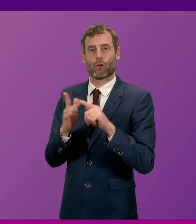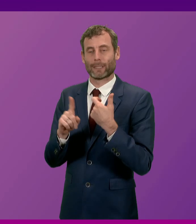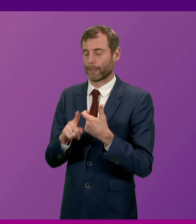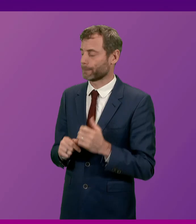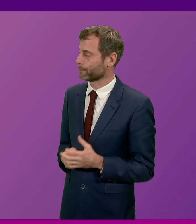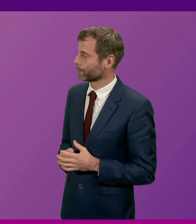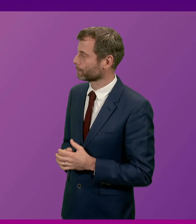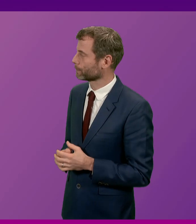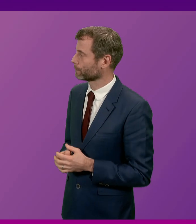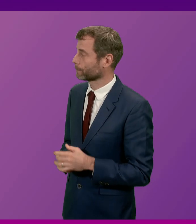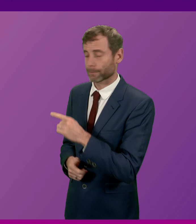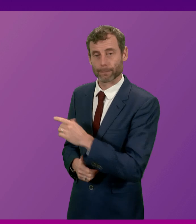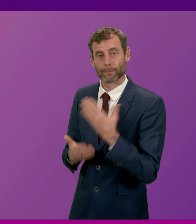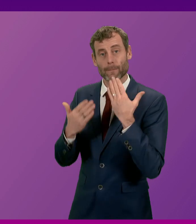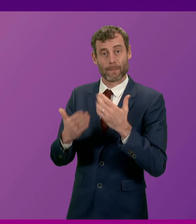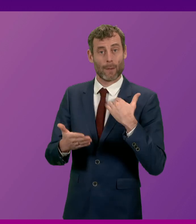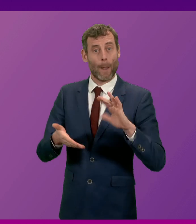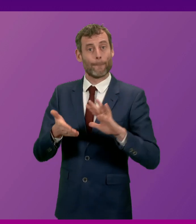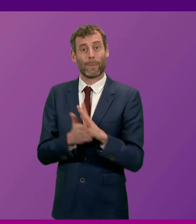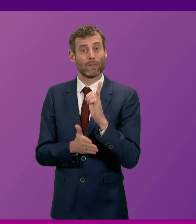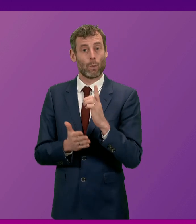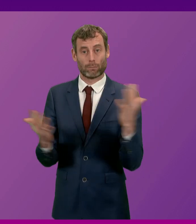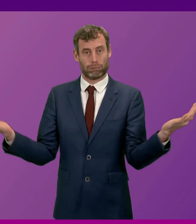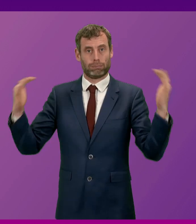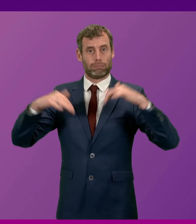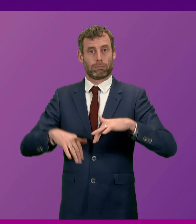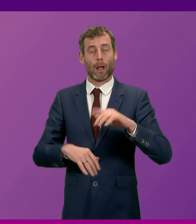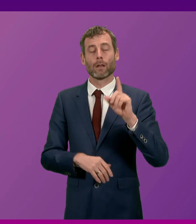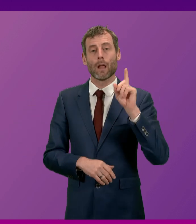I was pleased to host a briefing yesterday evening with Future Economy Scotland, debunking some